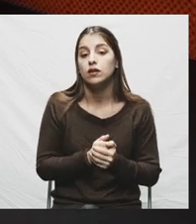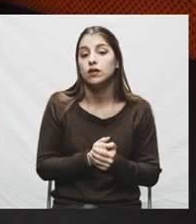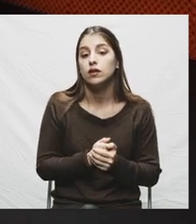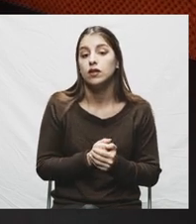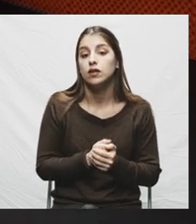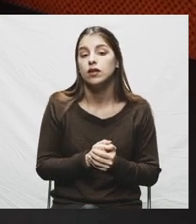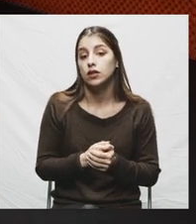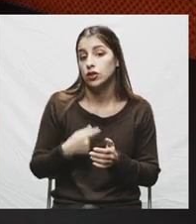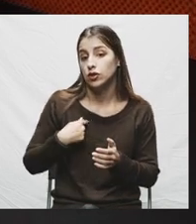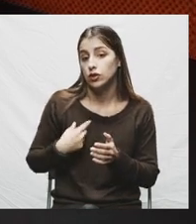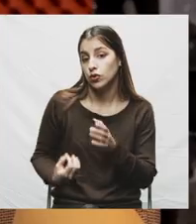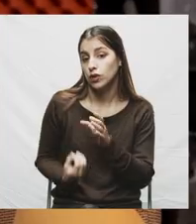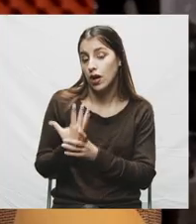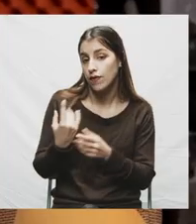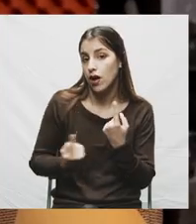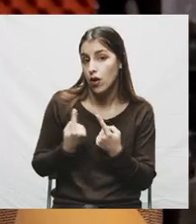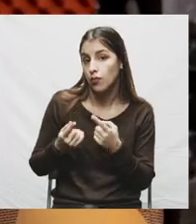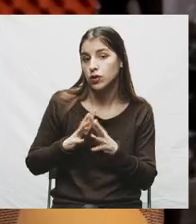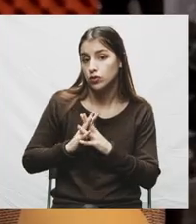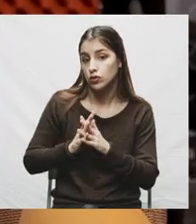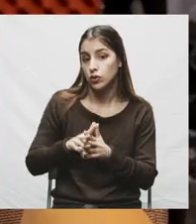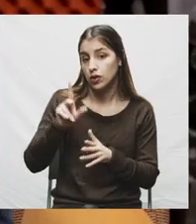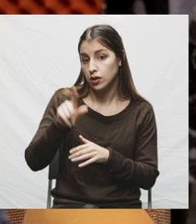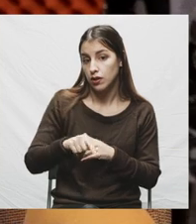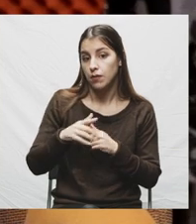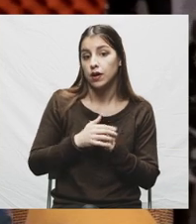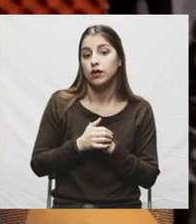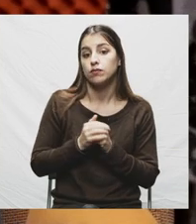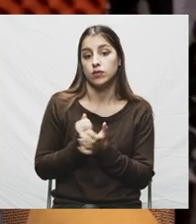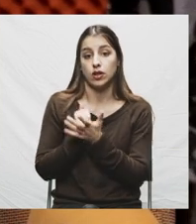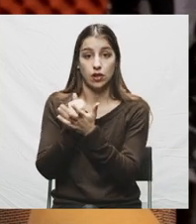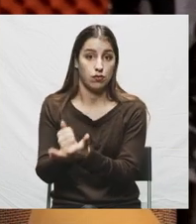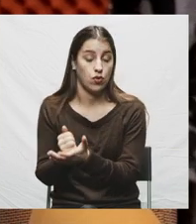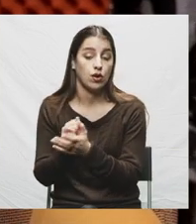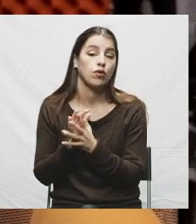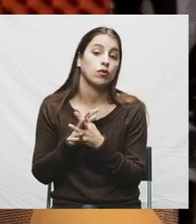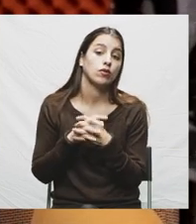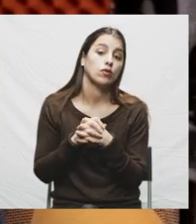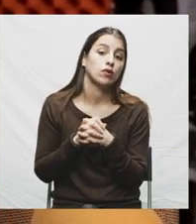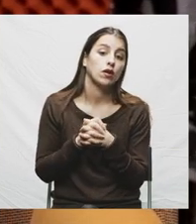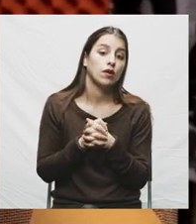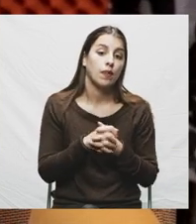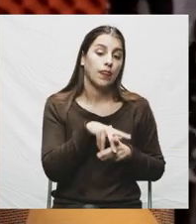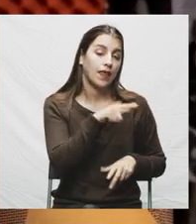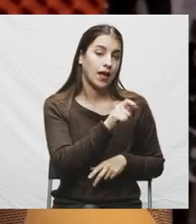Thus, creating a structure able to support me and other people.